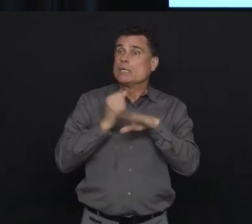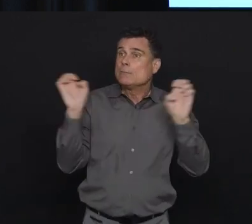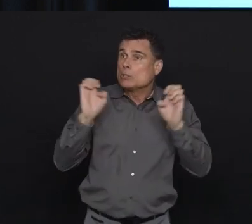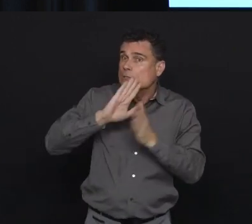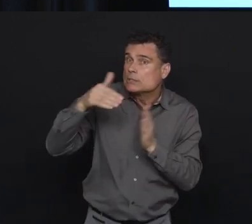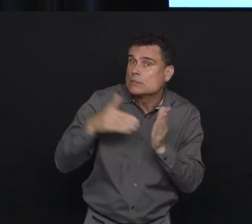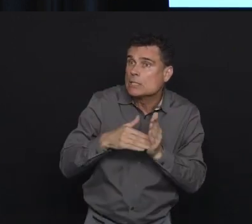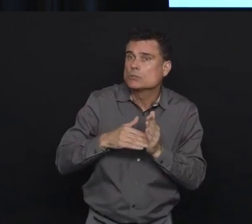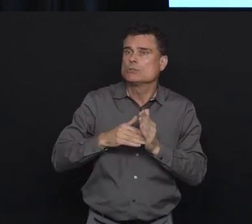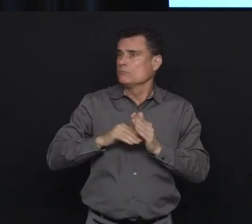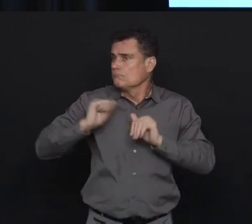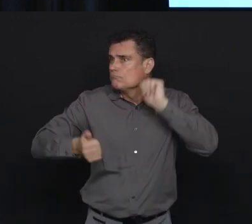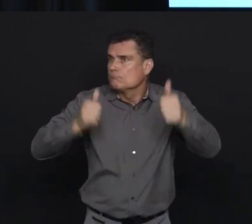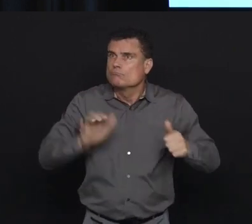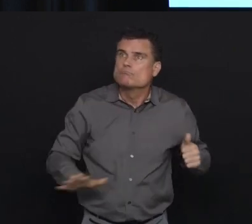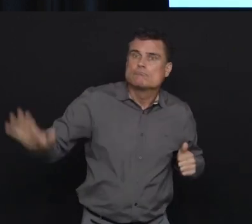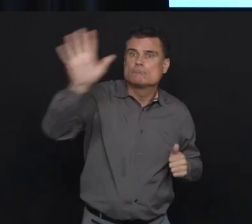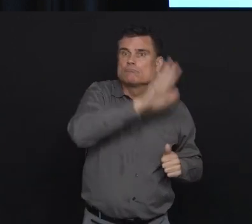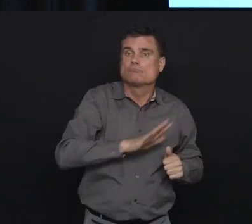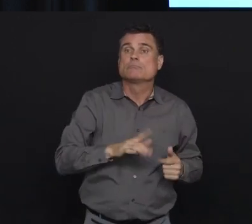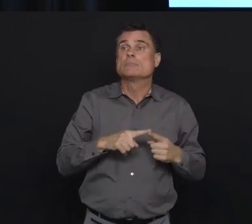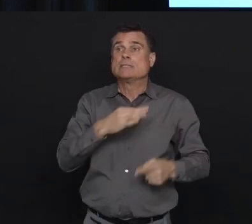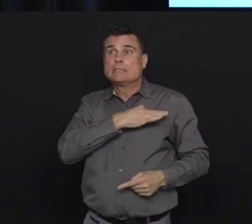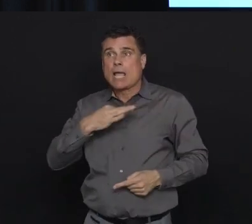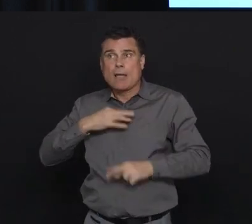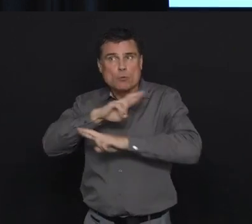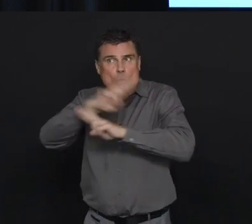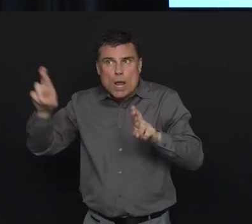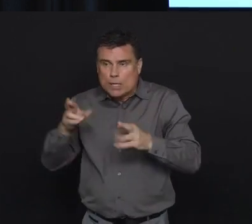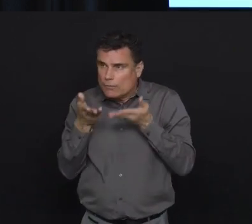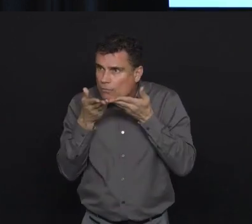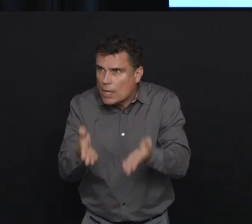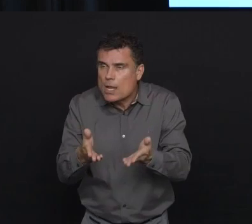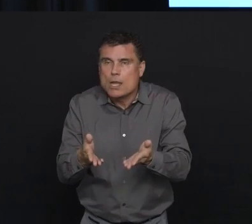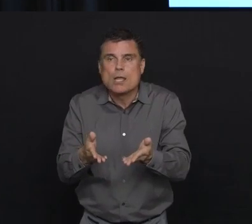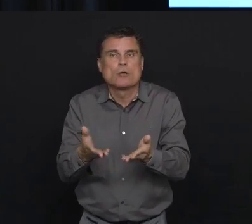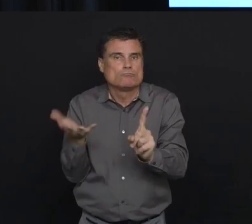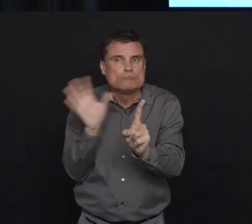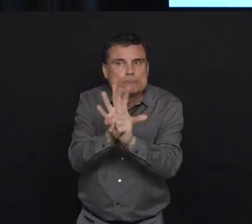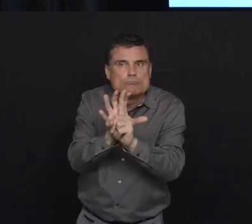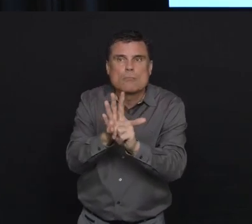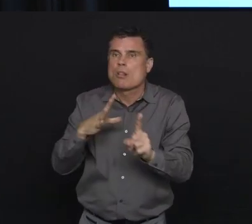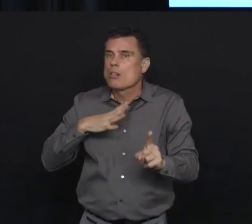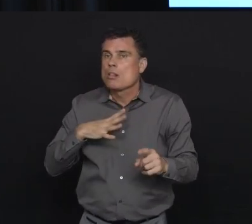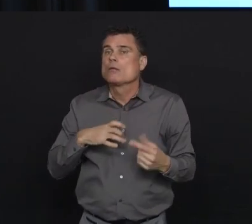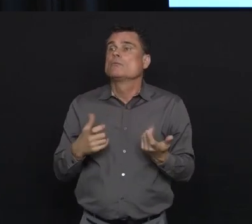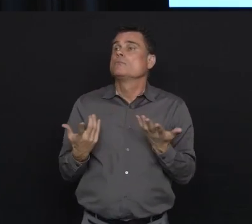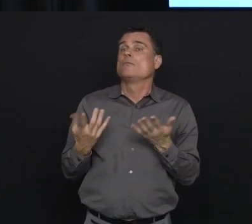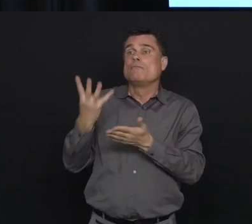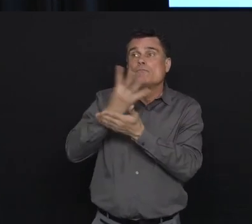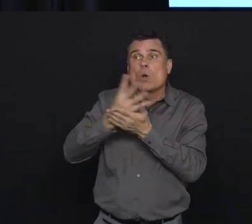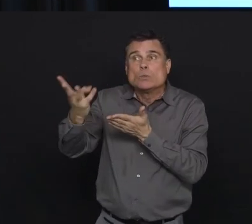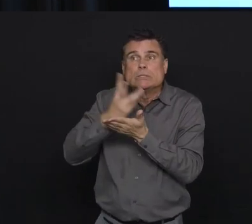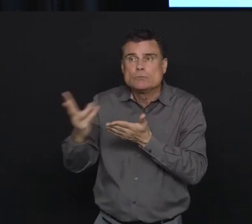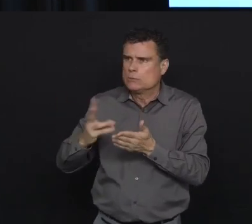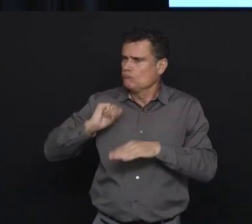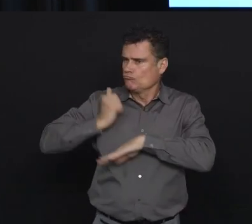We are putting in place a plan, health authorities, each of them. Each of them with their own emergency operations center. They are putting in